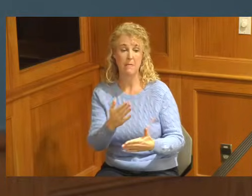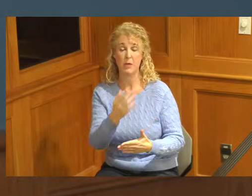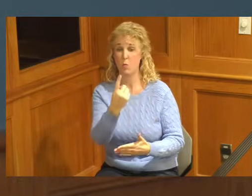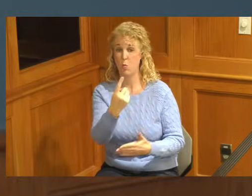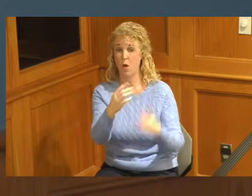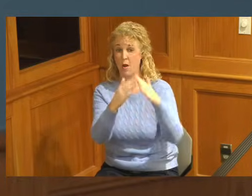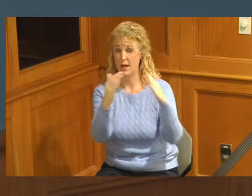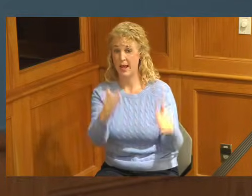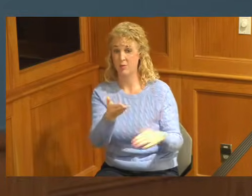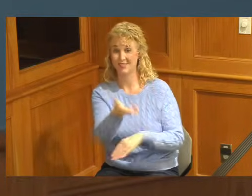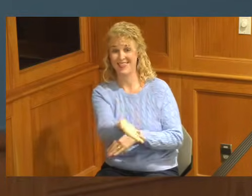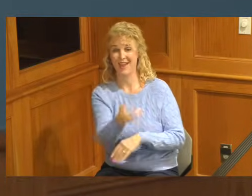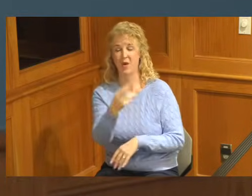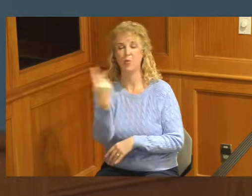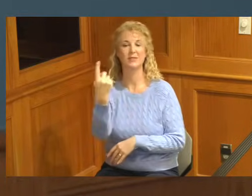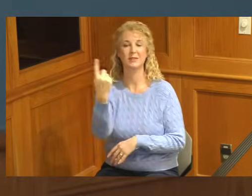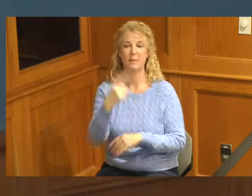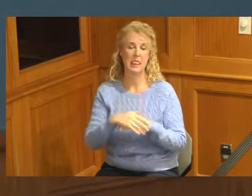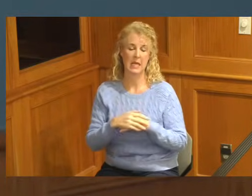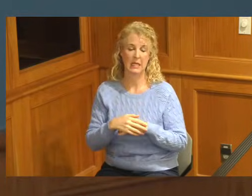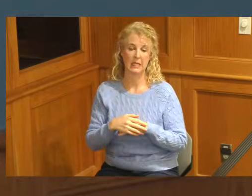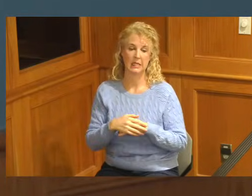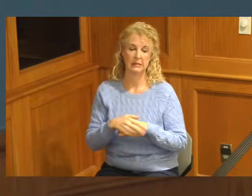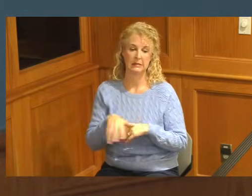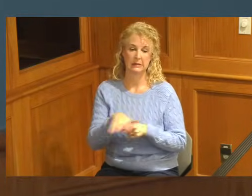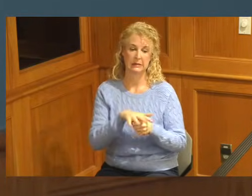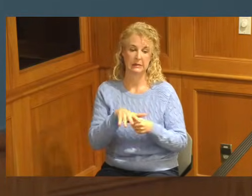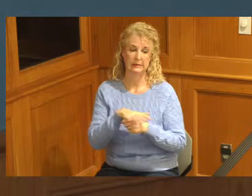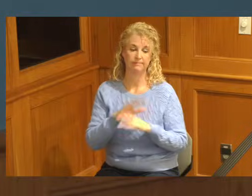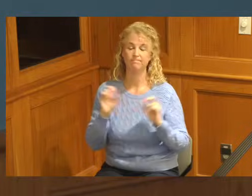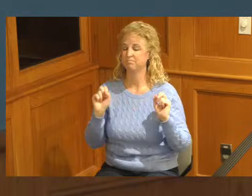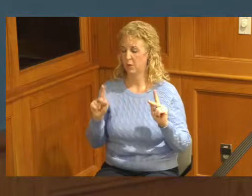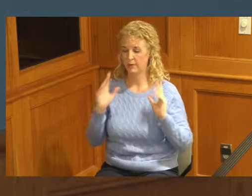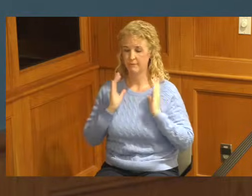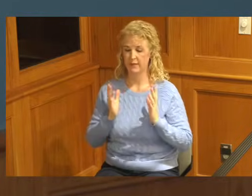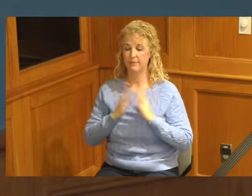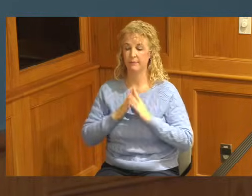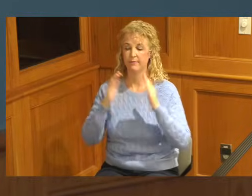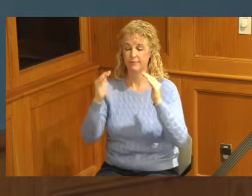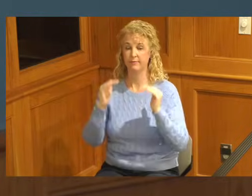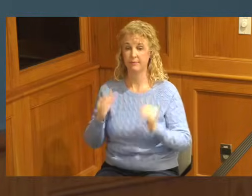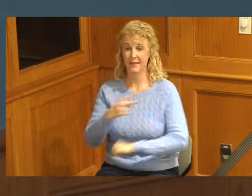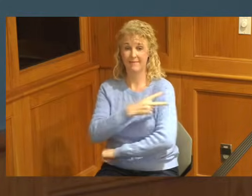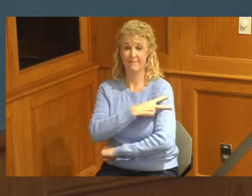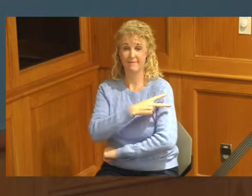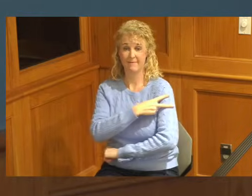on that property or any other property in that area. Um, now the veterans home for the women